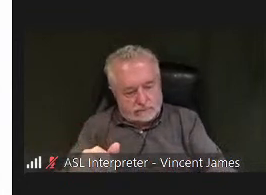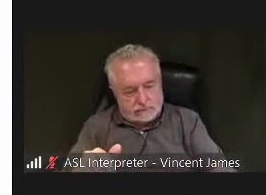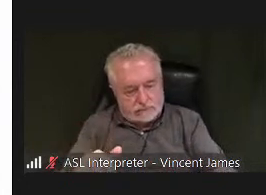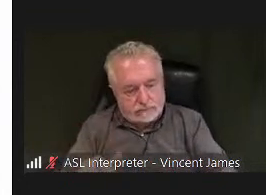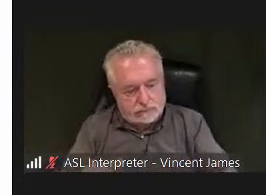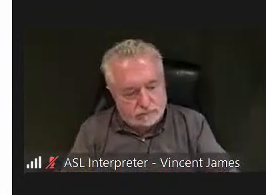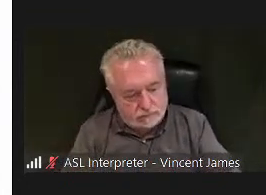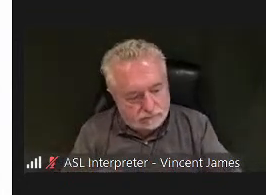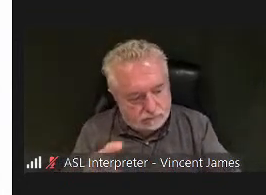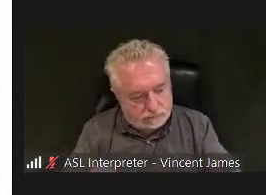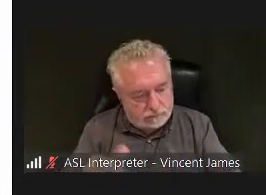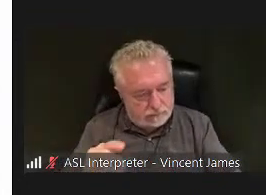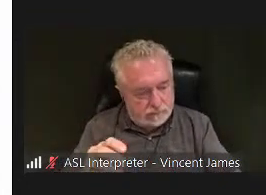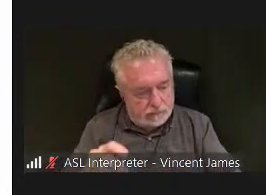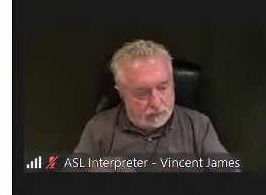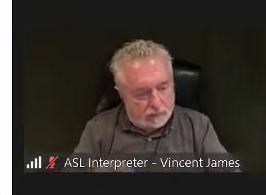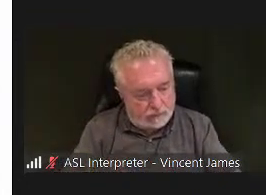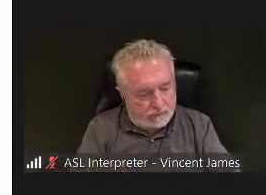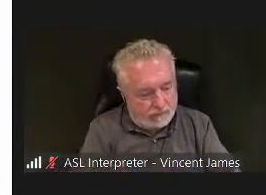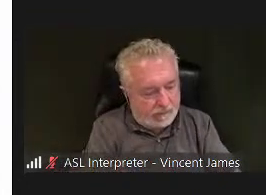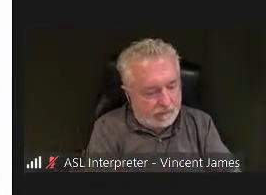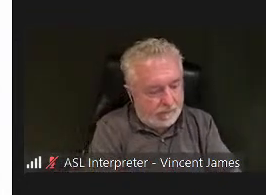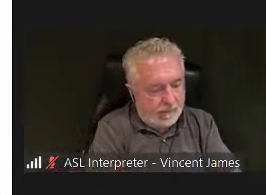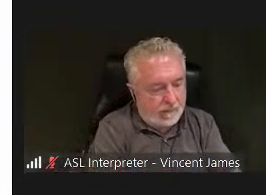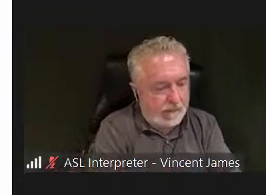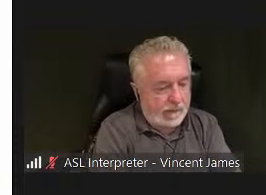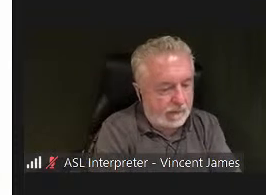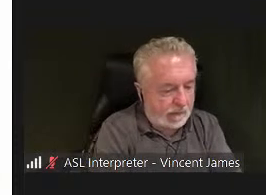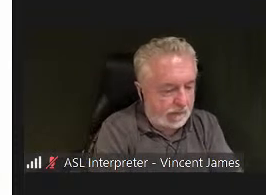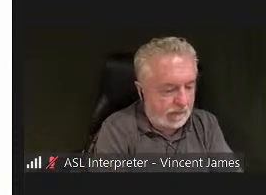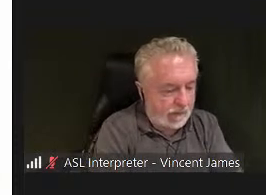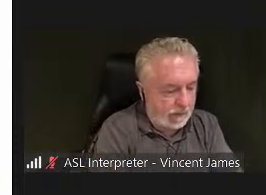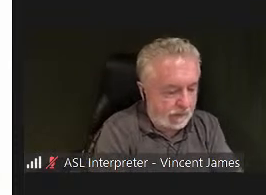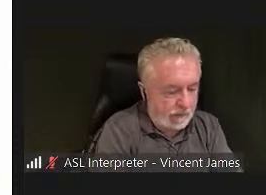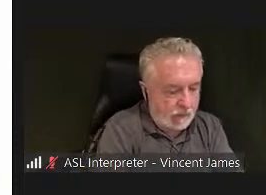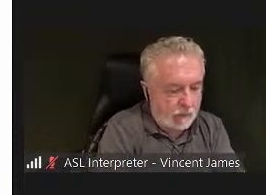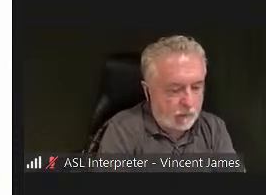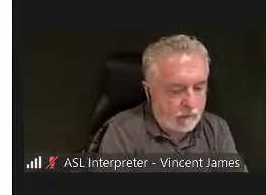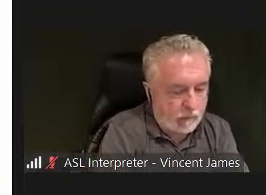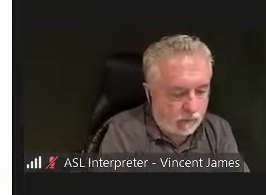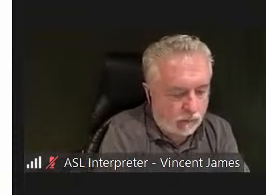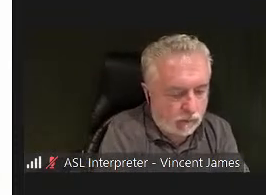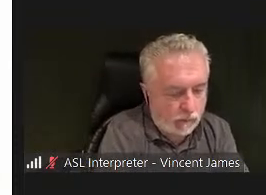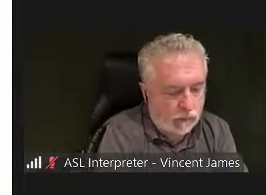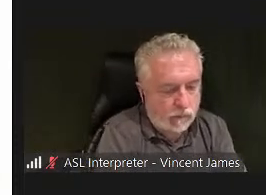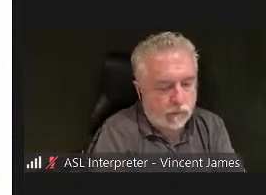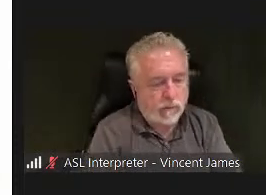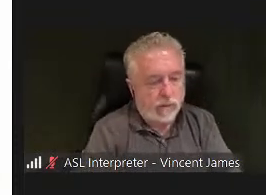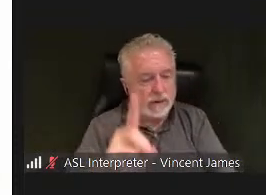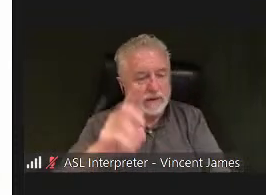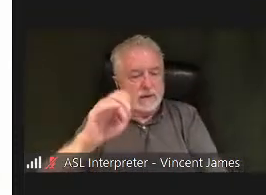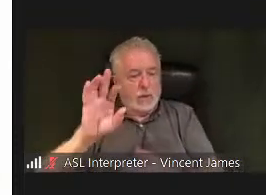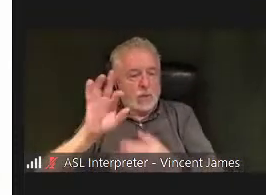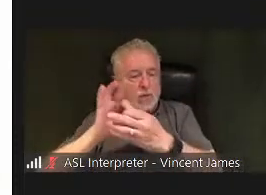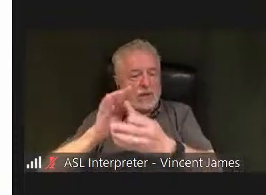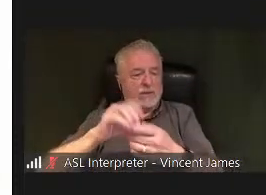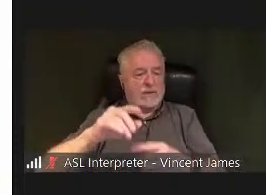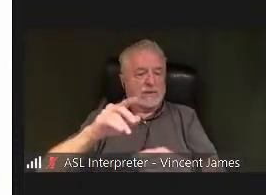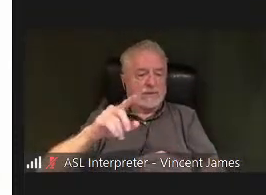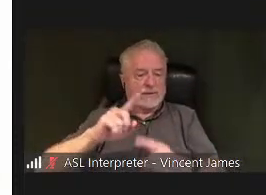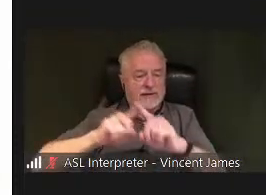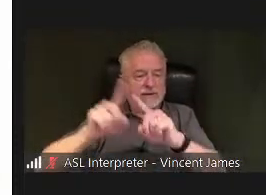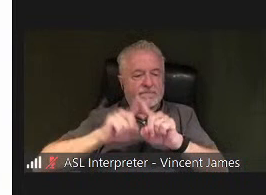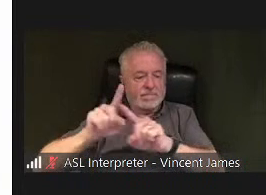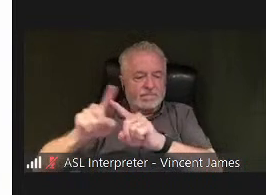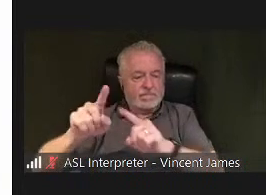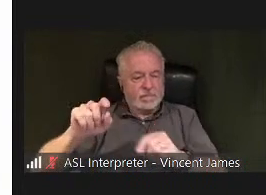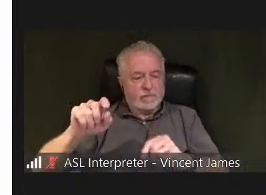This graphic will show us a little bit in detail the and related to the different.